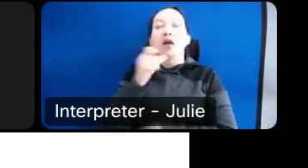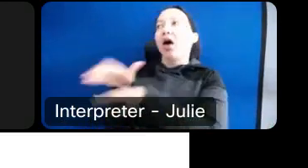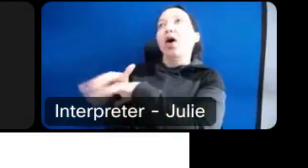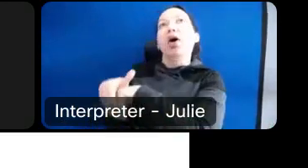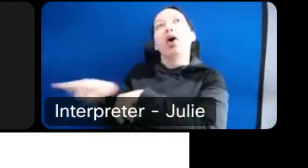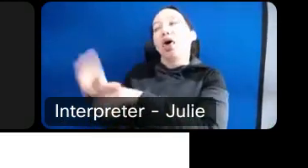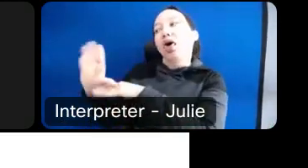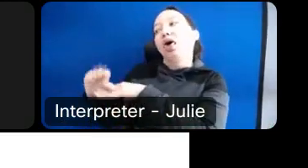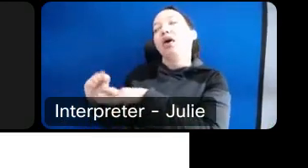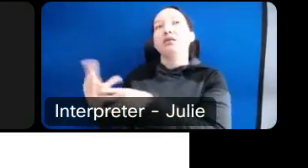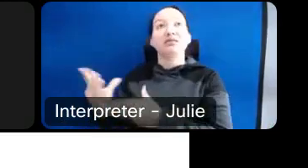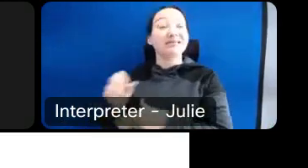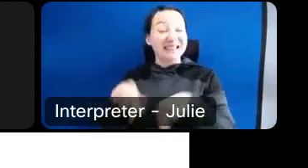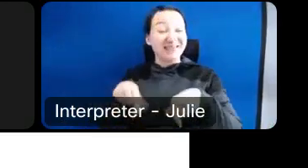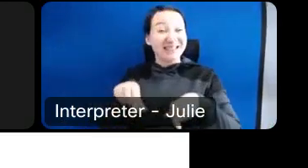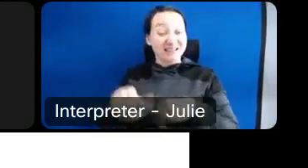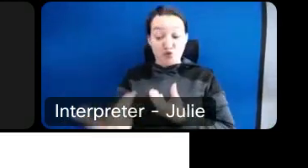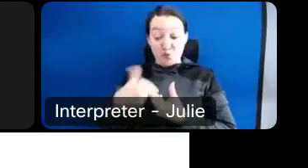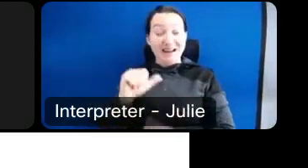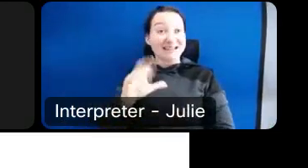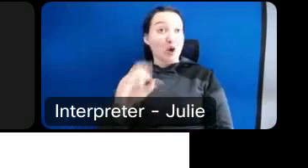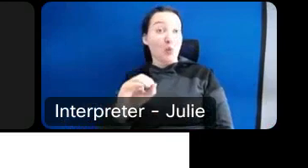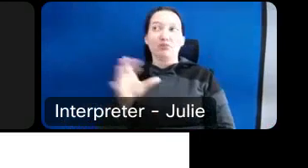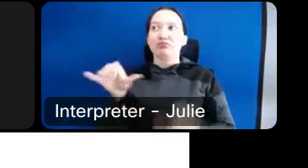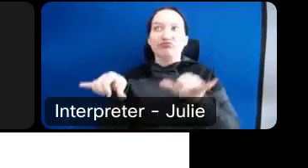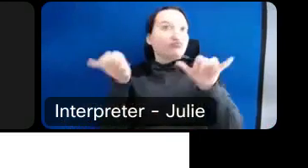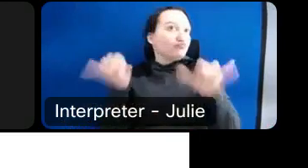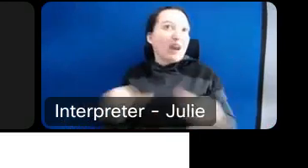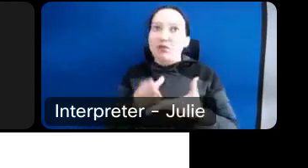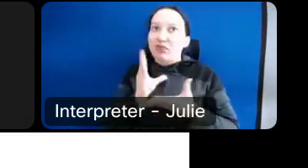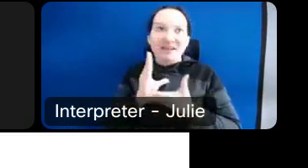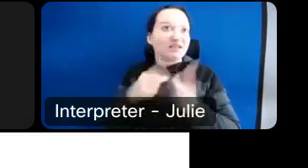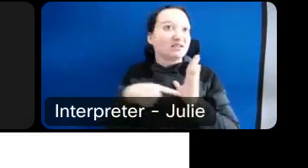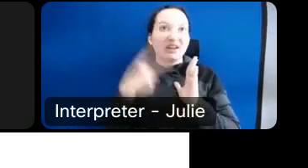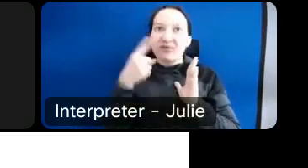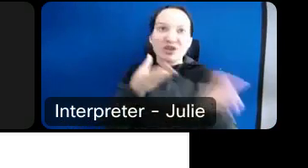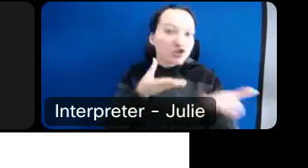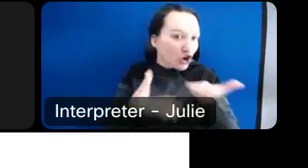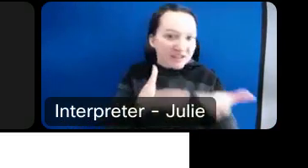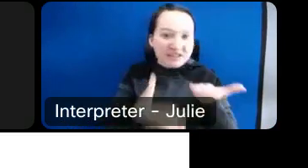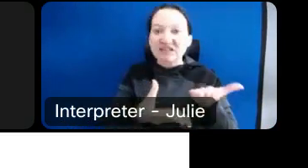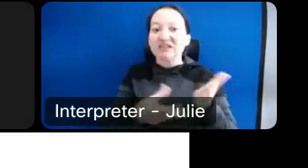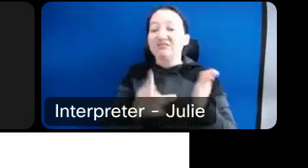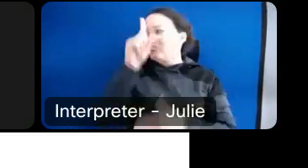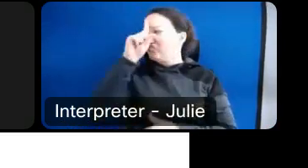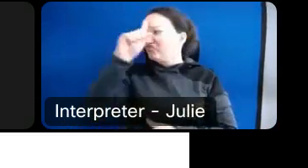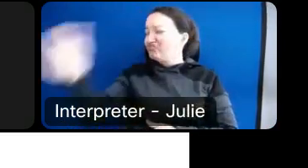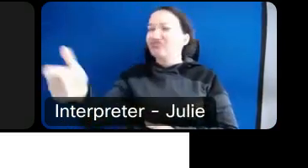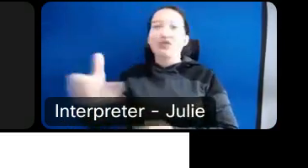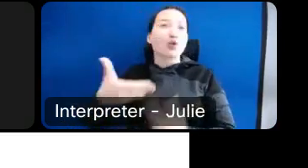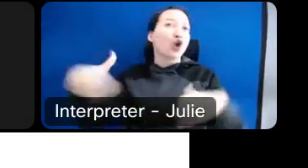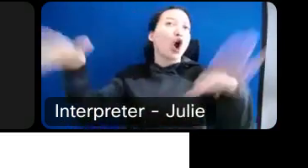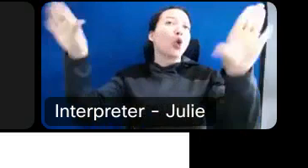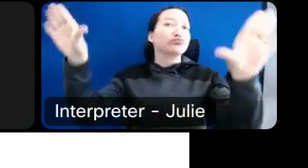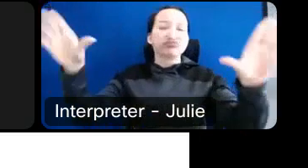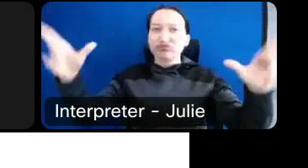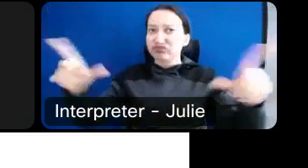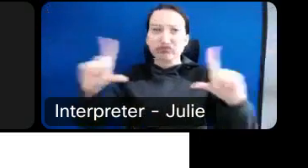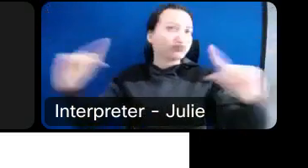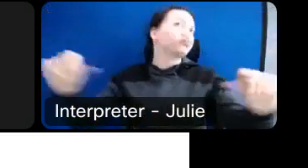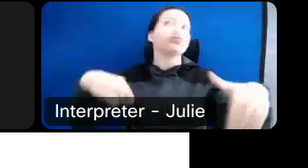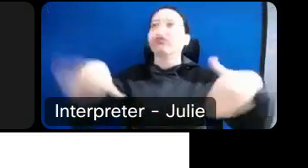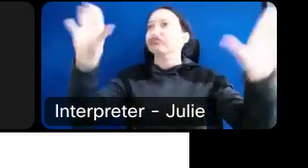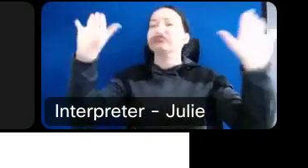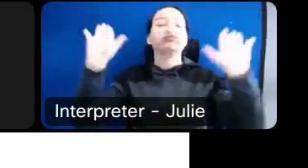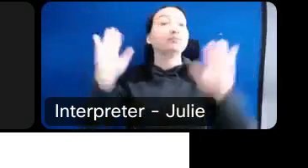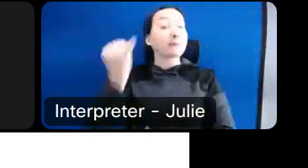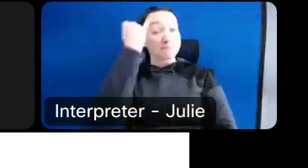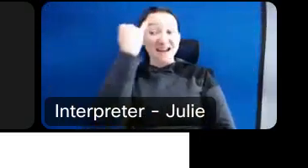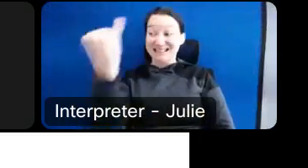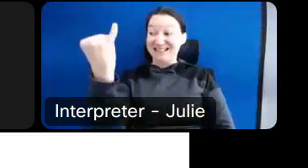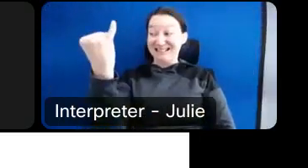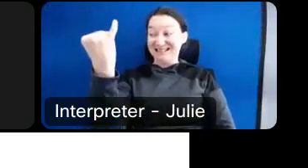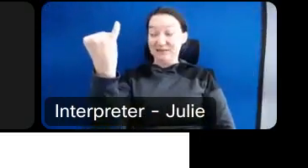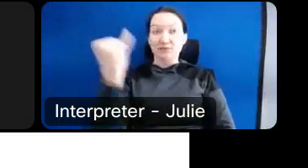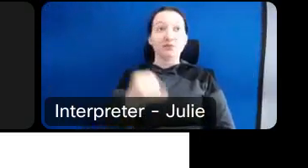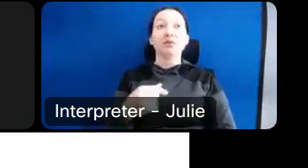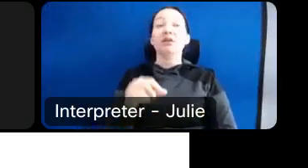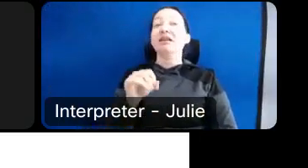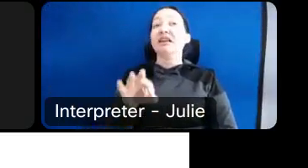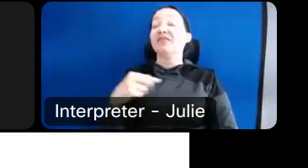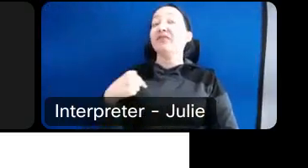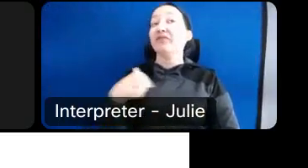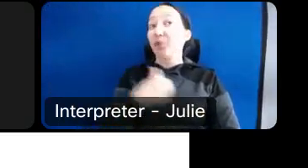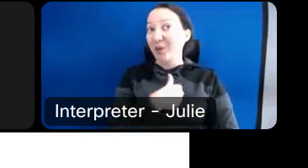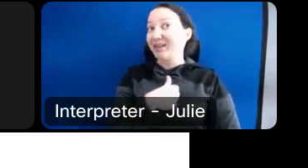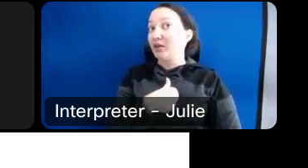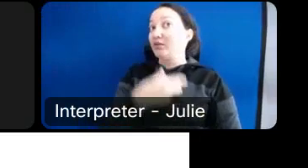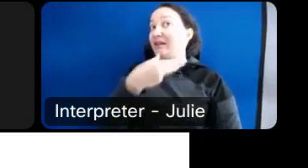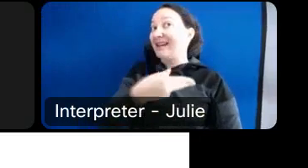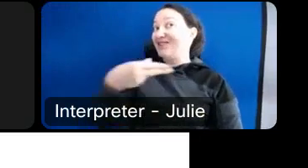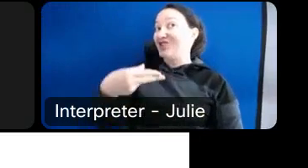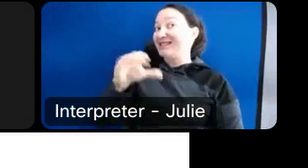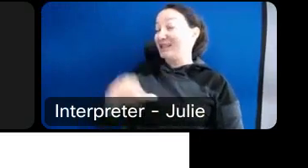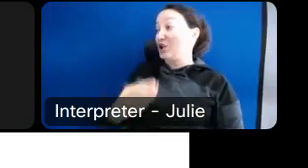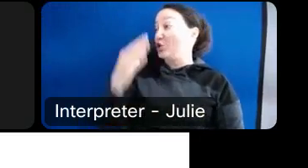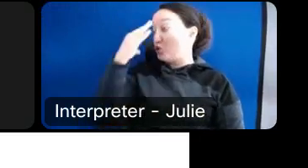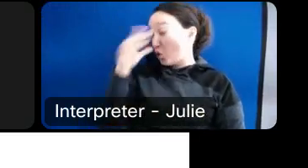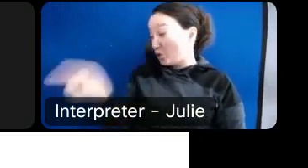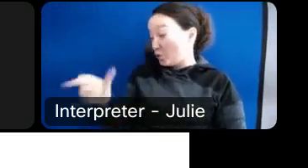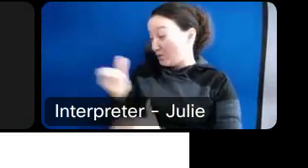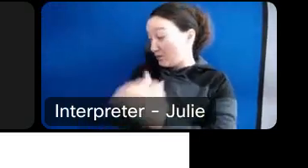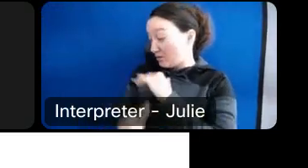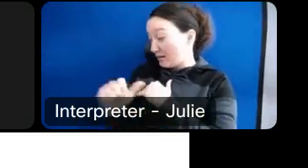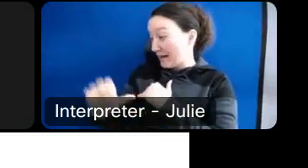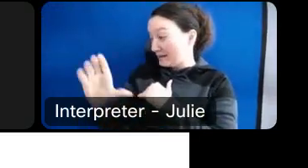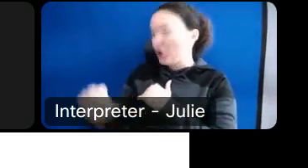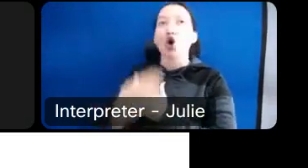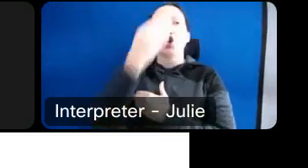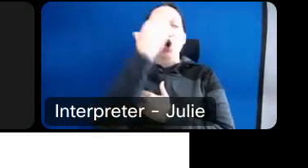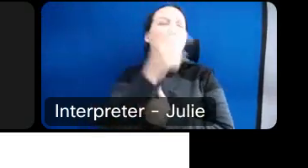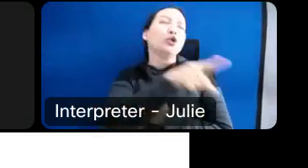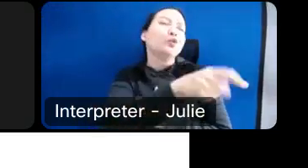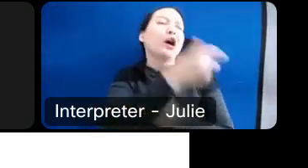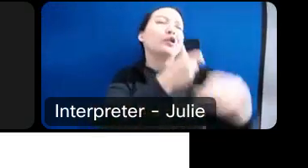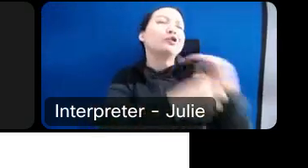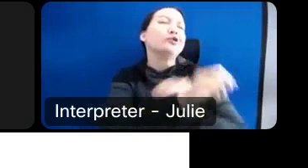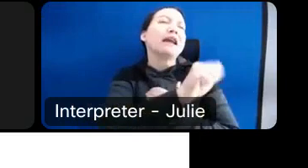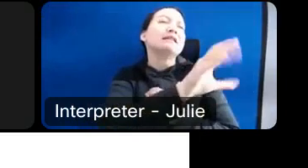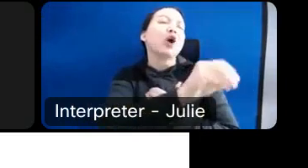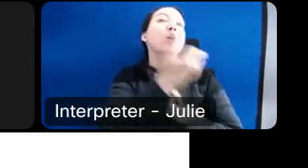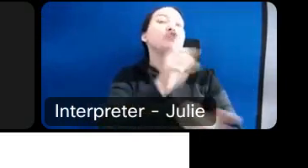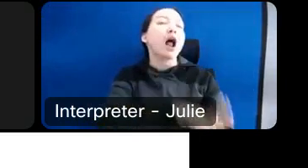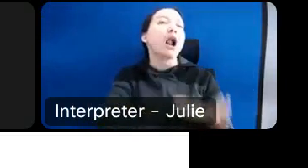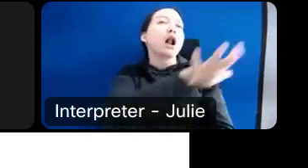You, if you're in our, you have the same rights as any fee for service patient to go wherever you want for whatever you want. But the, the idea of this was, but if we the system know urinary, if we know the freedom in our, we're gonna try to reach out to her.